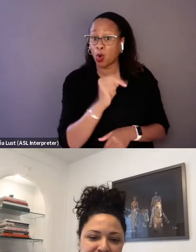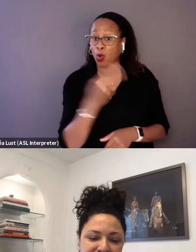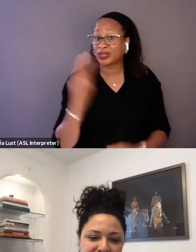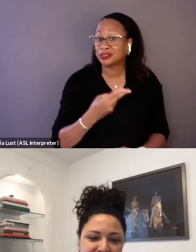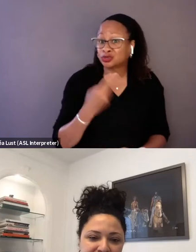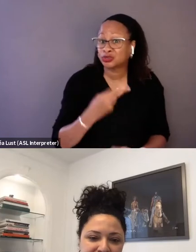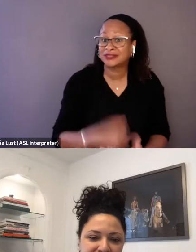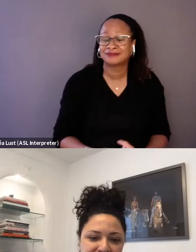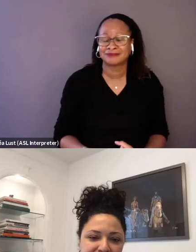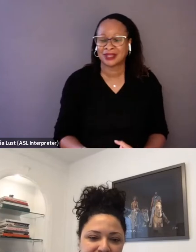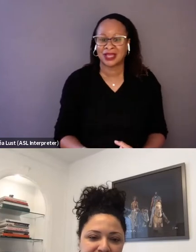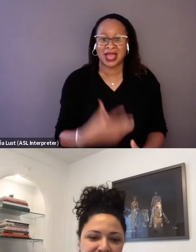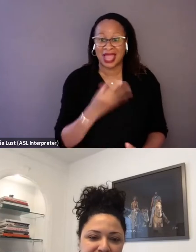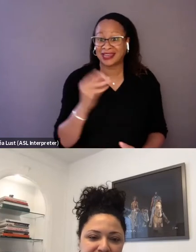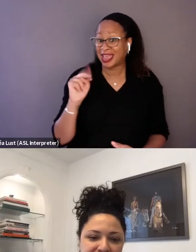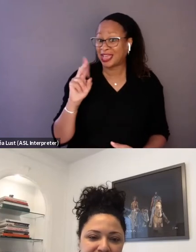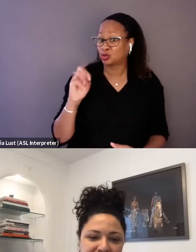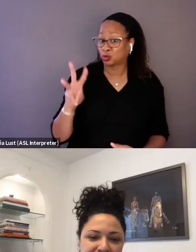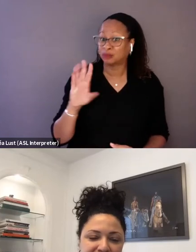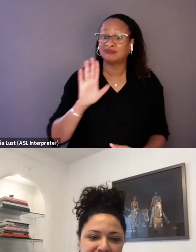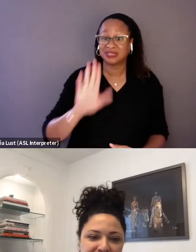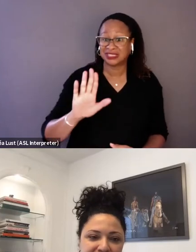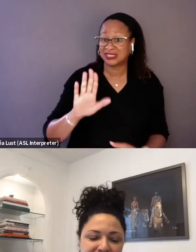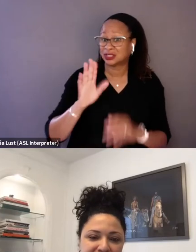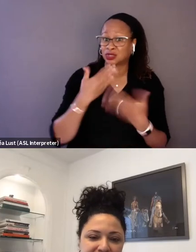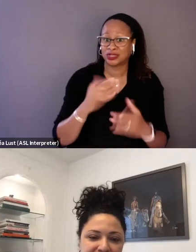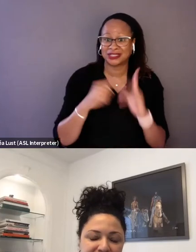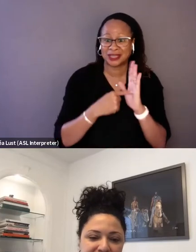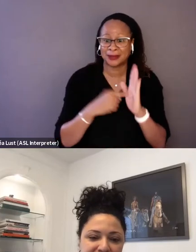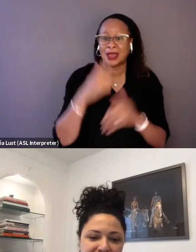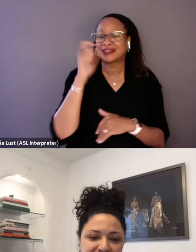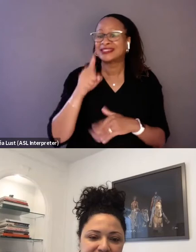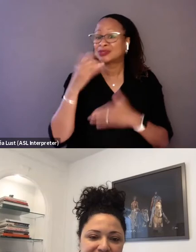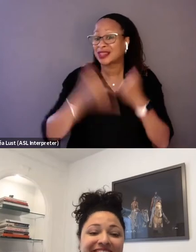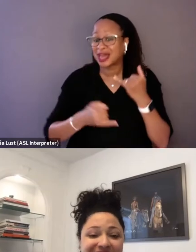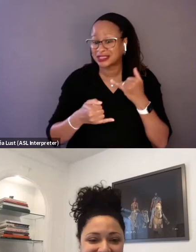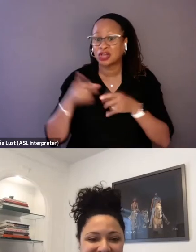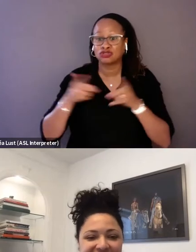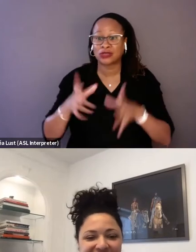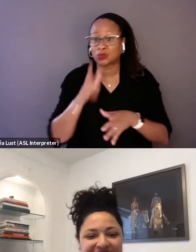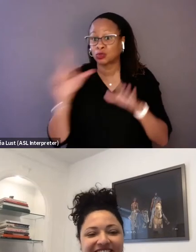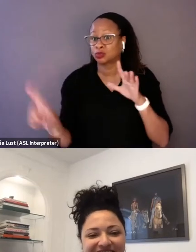you know, and Andrew is a good example, for example because he was the last director who came on board